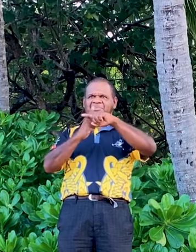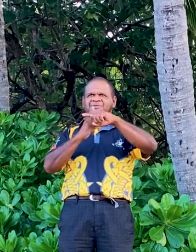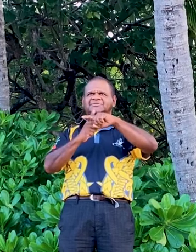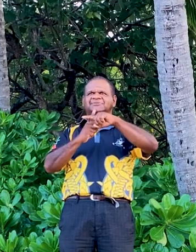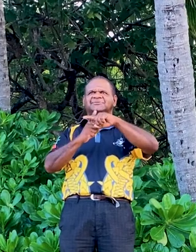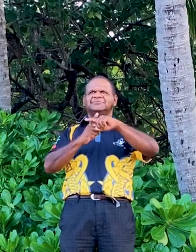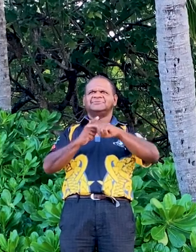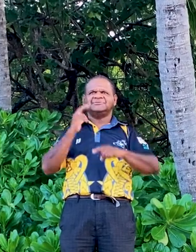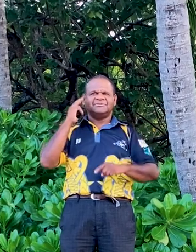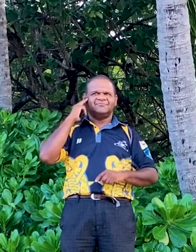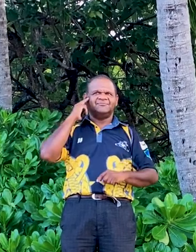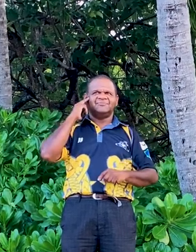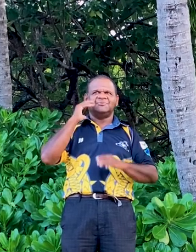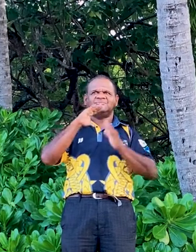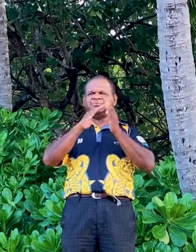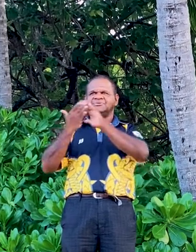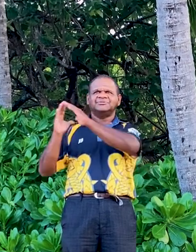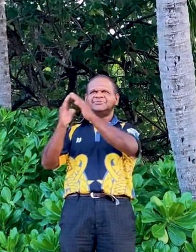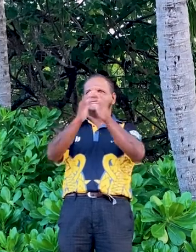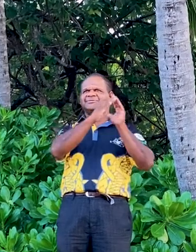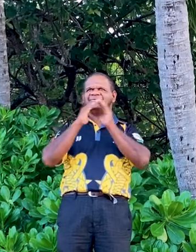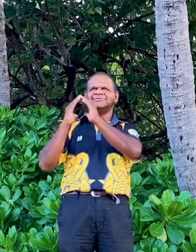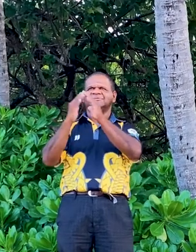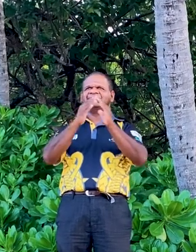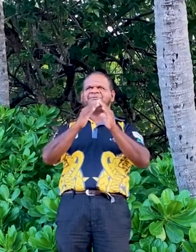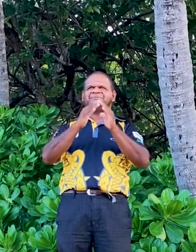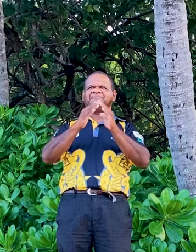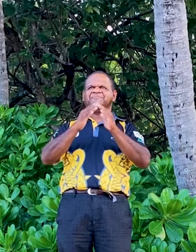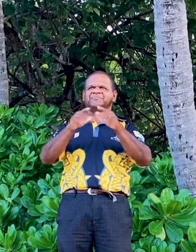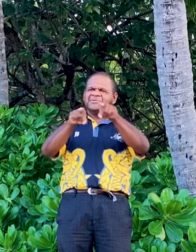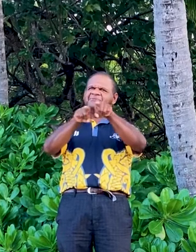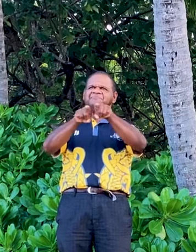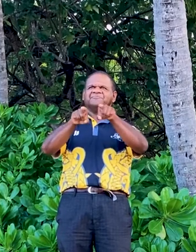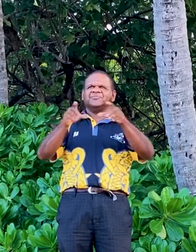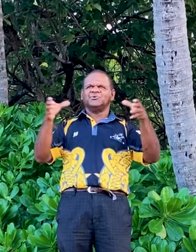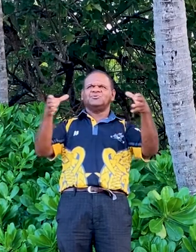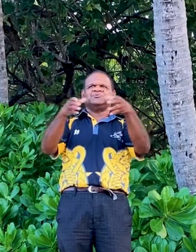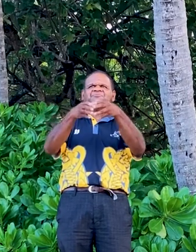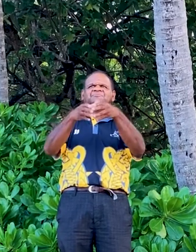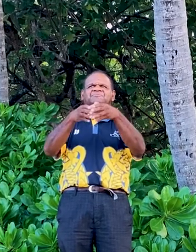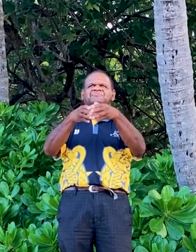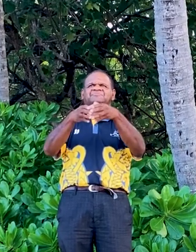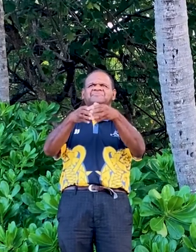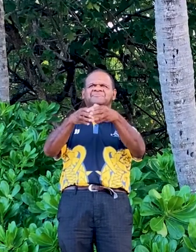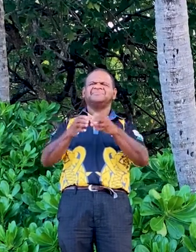and both identities are the same for me.